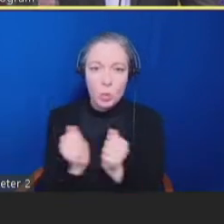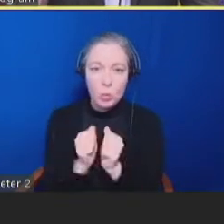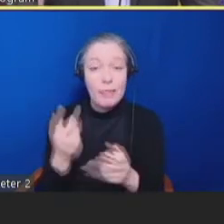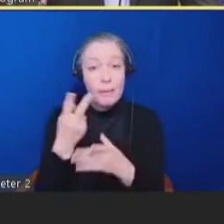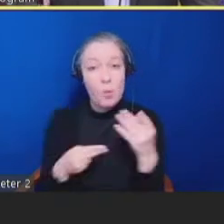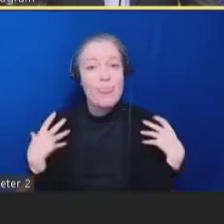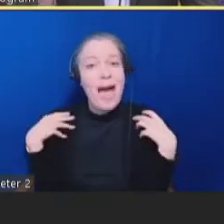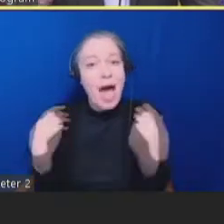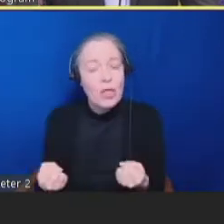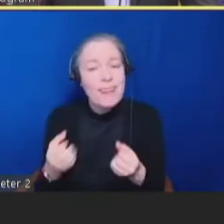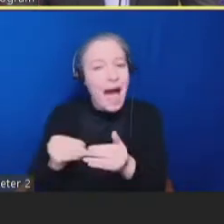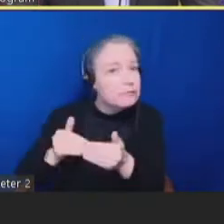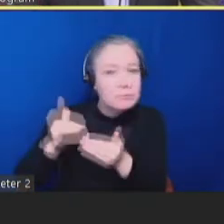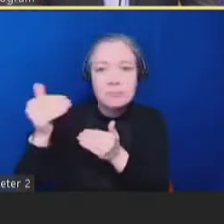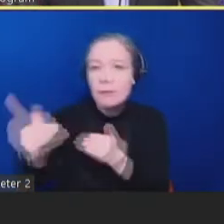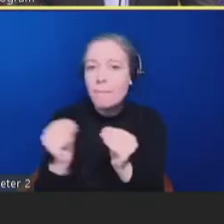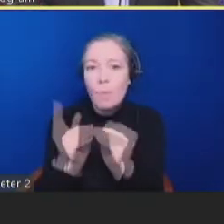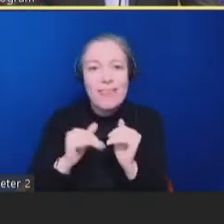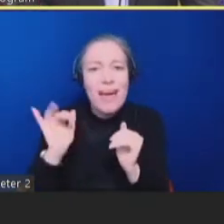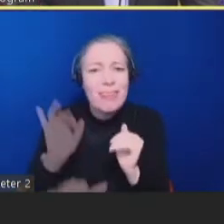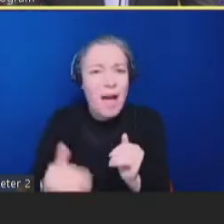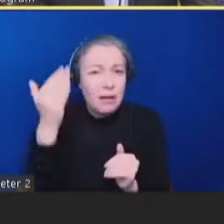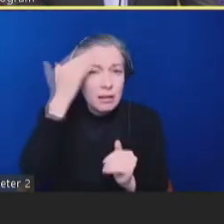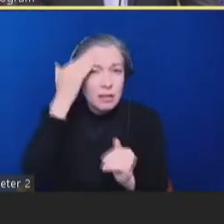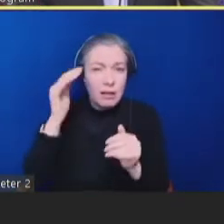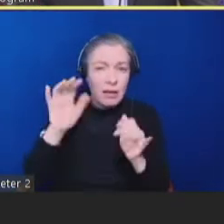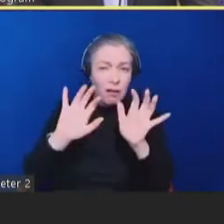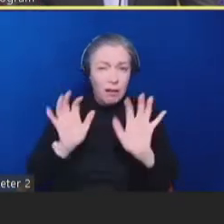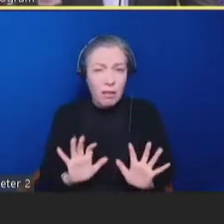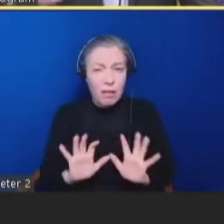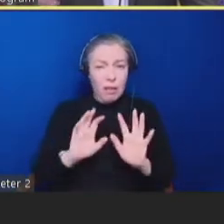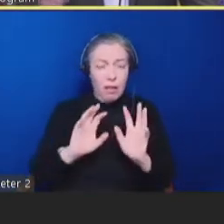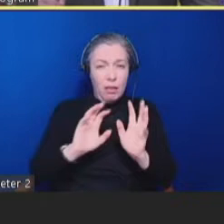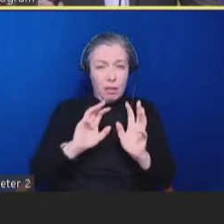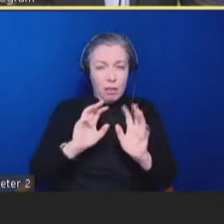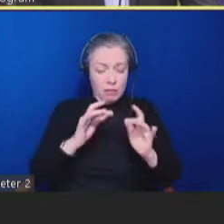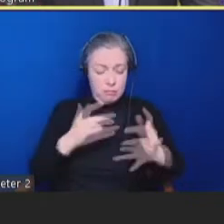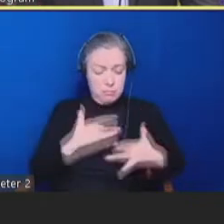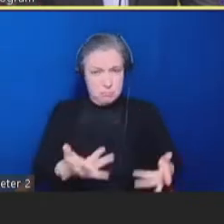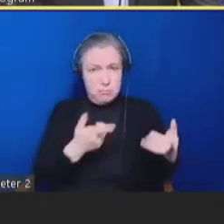climate change. And being prepared for what may become societal changes is immensely important.